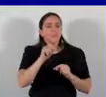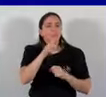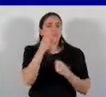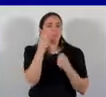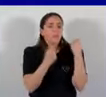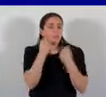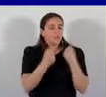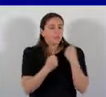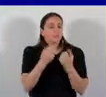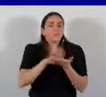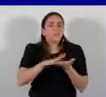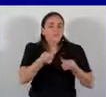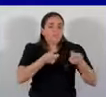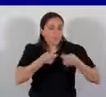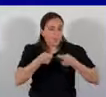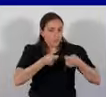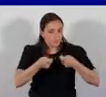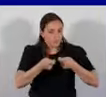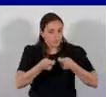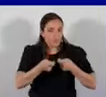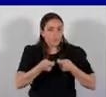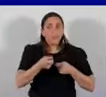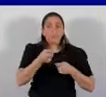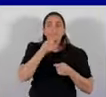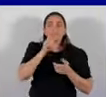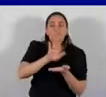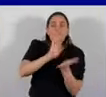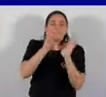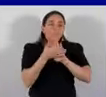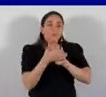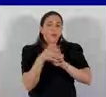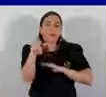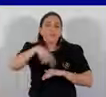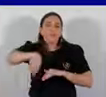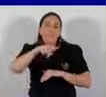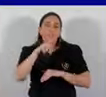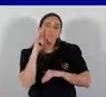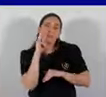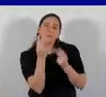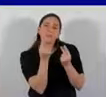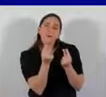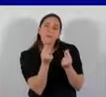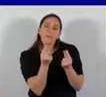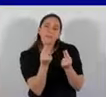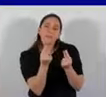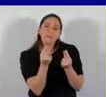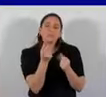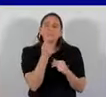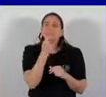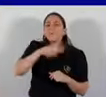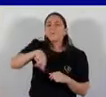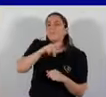In the reggae, what you have is that there is a respect Of the economic, financial, the creation of the business